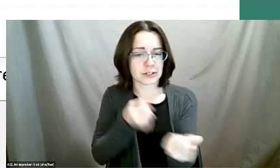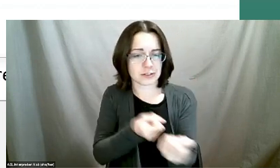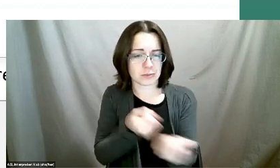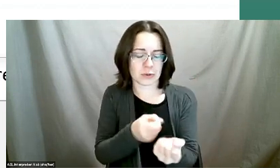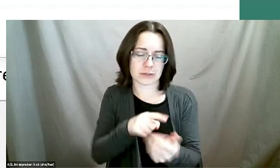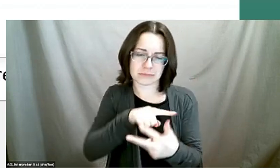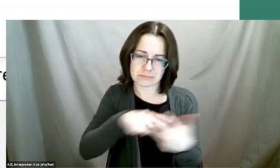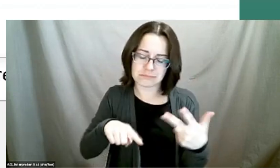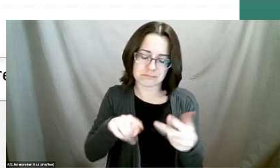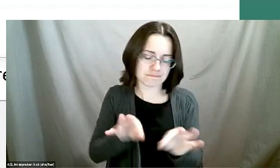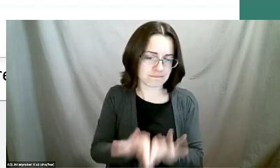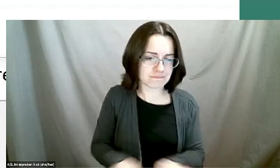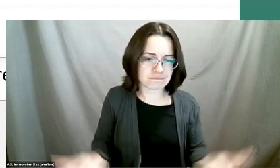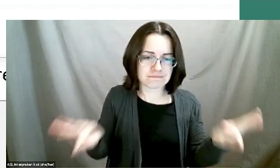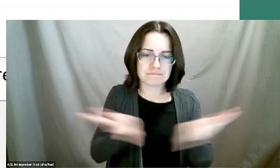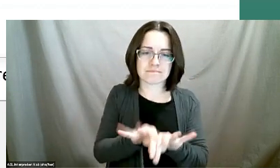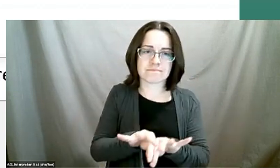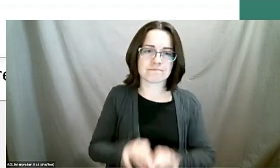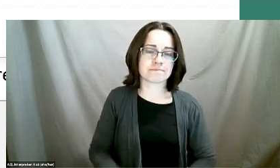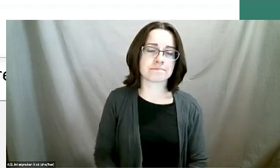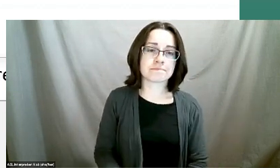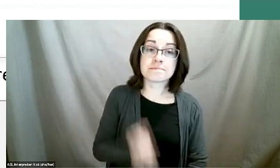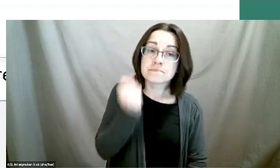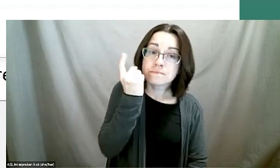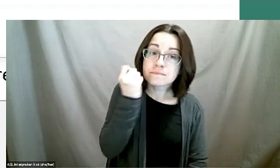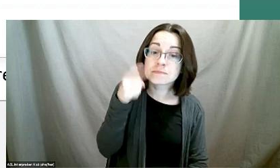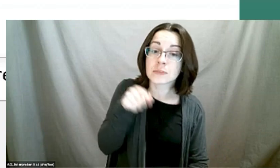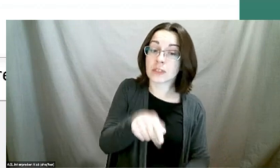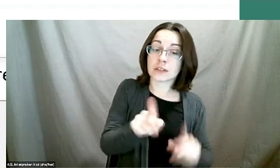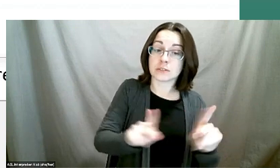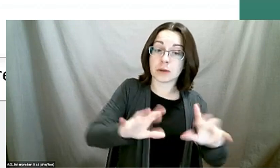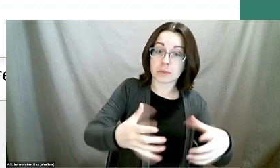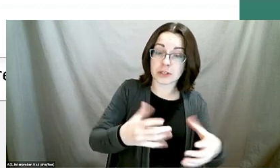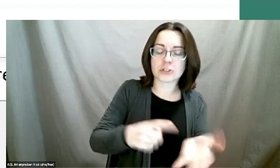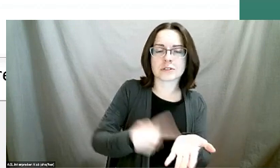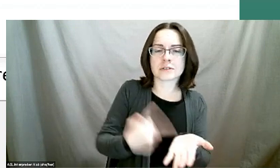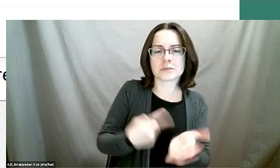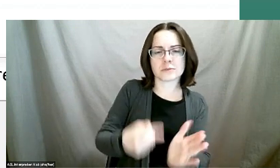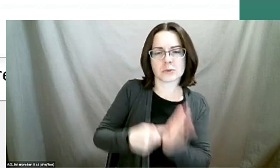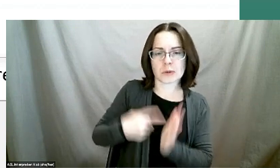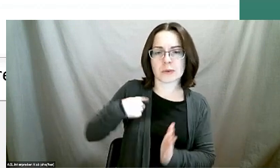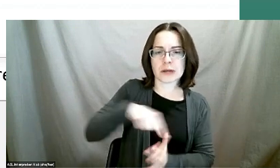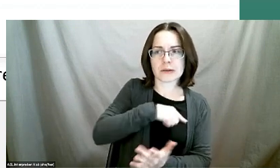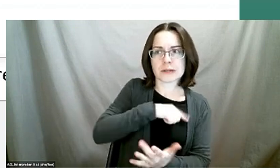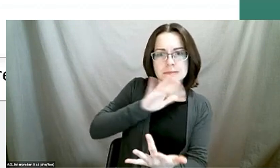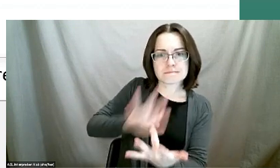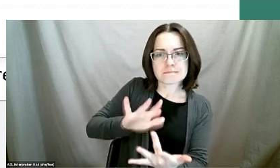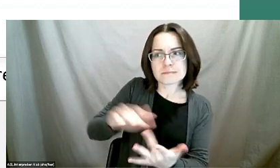sometimes we have to involve other partners. We have to involve parents, caregivers,